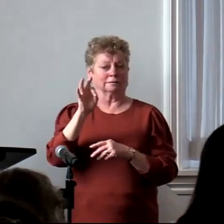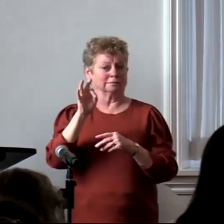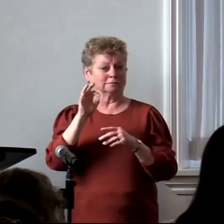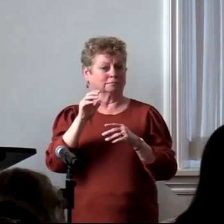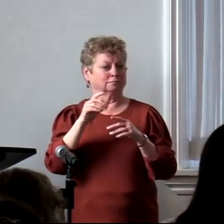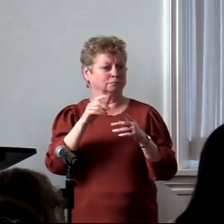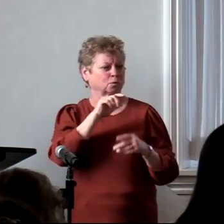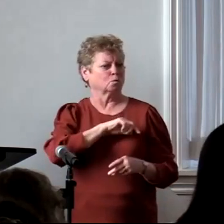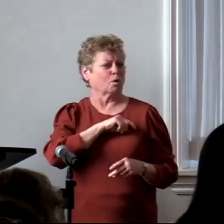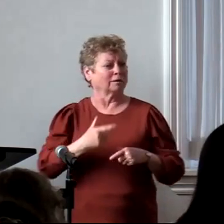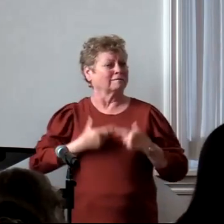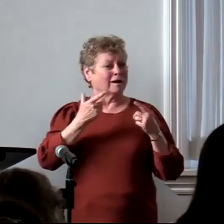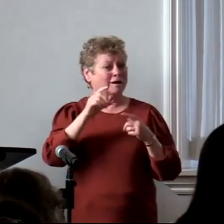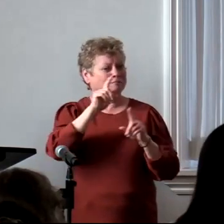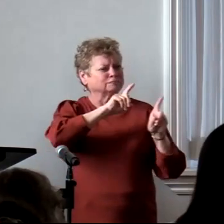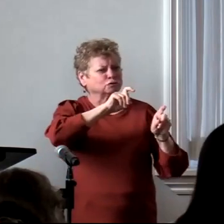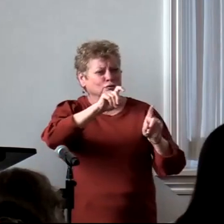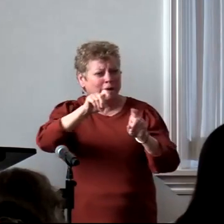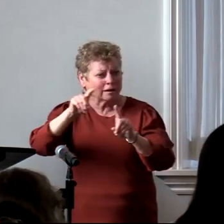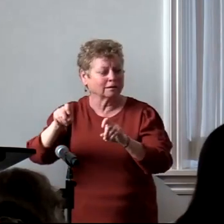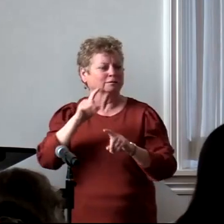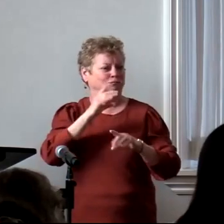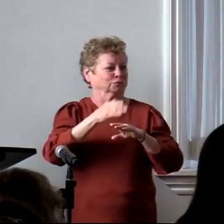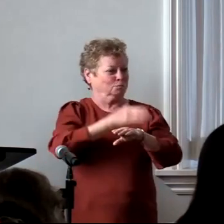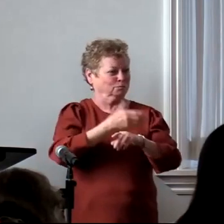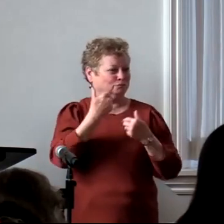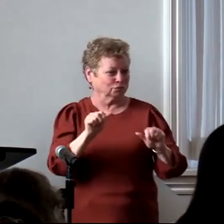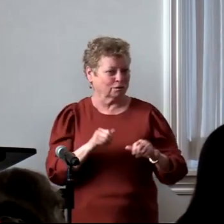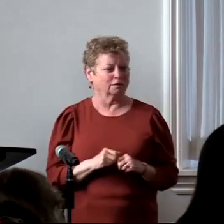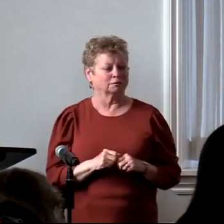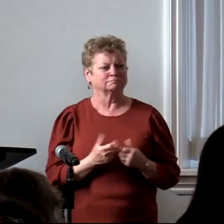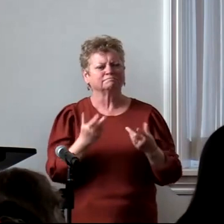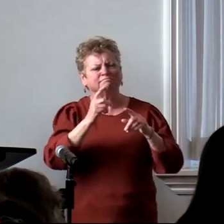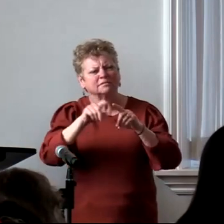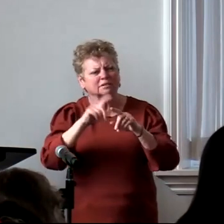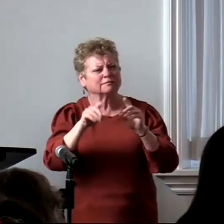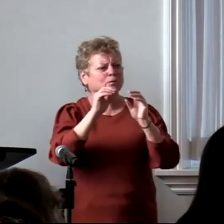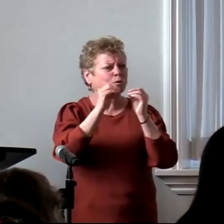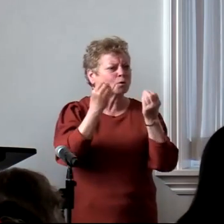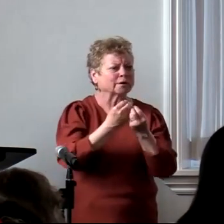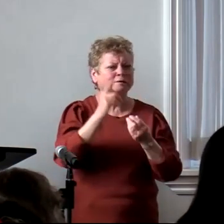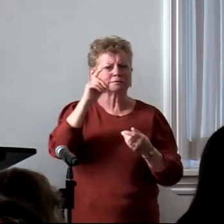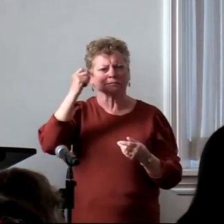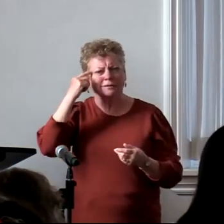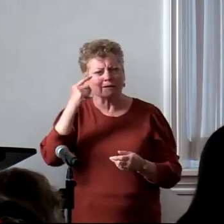This index initiative will include working with disability organizations and government and other subject matter experts.